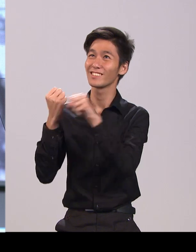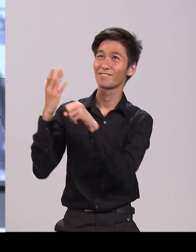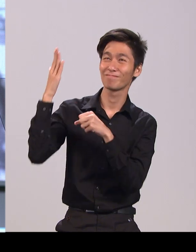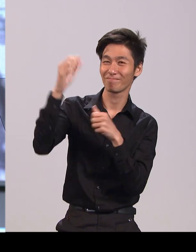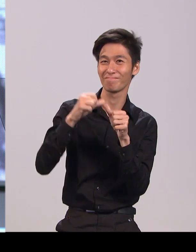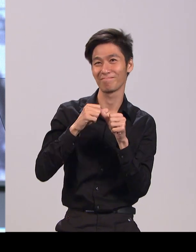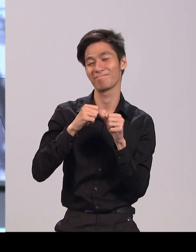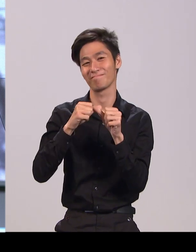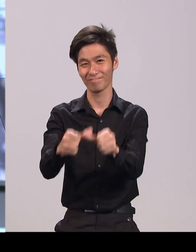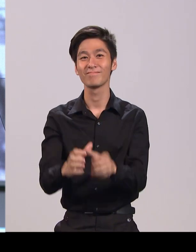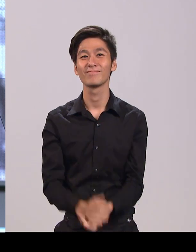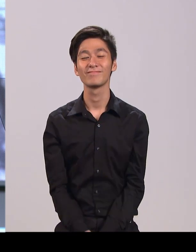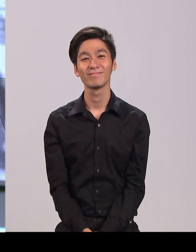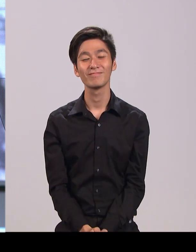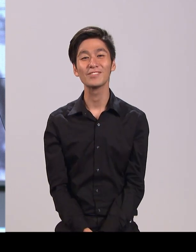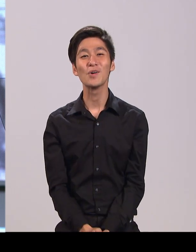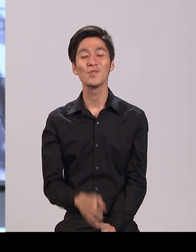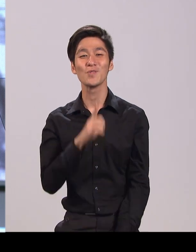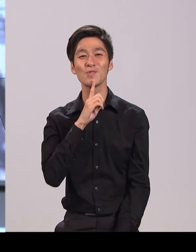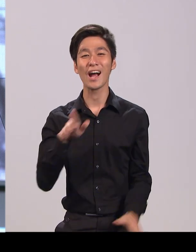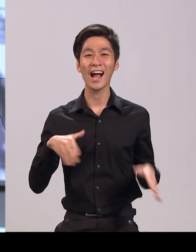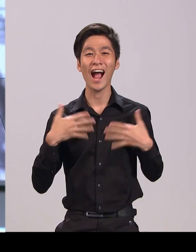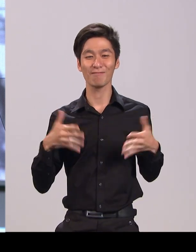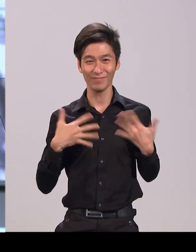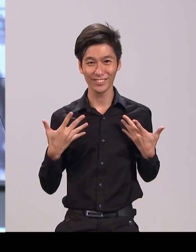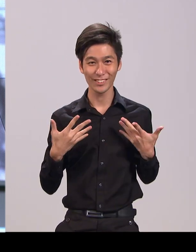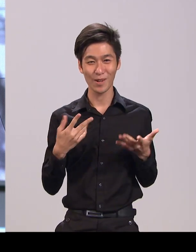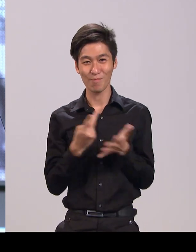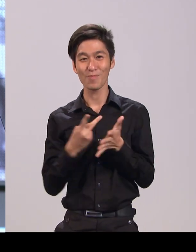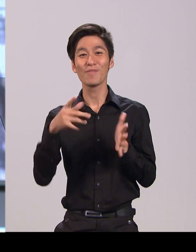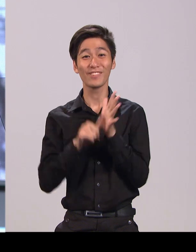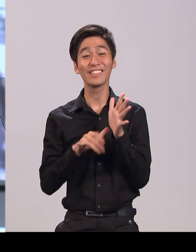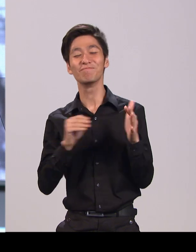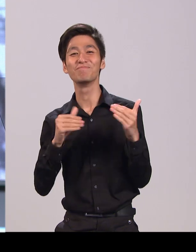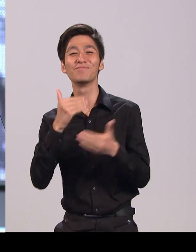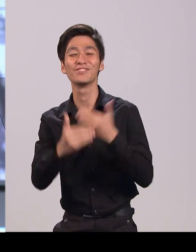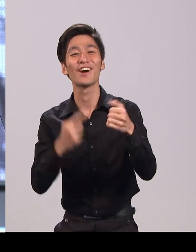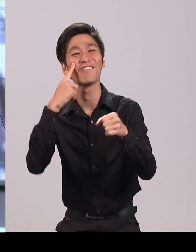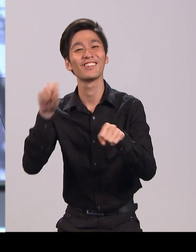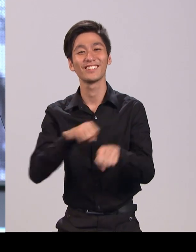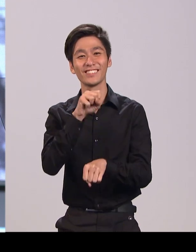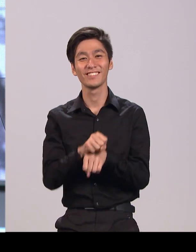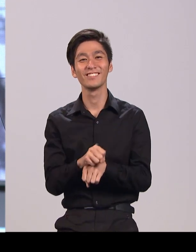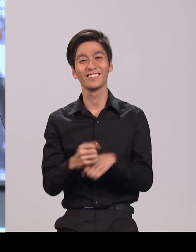And then, we can achieve happiness, prosperity and progress for our nation. Thank you and goodnight.